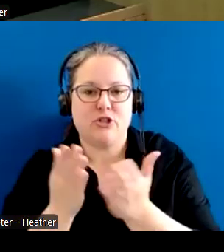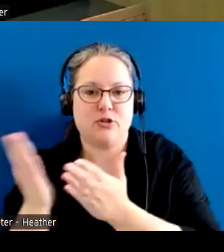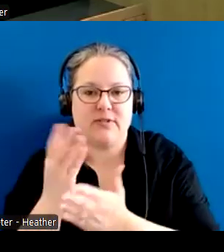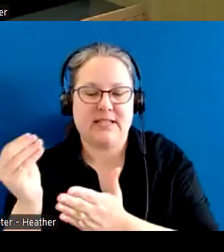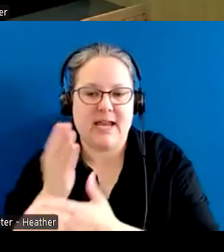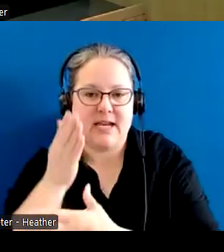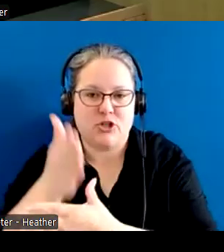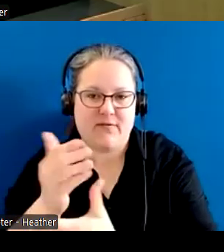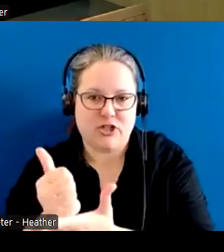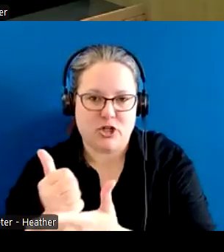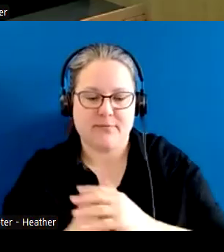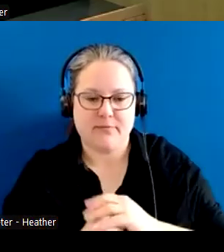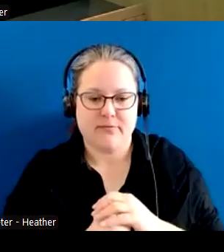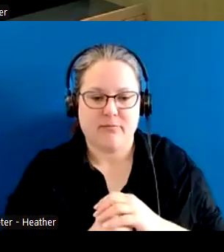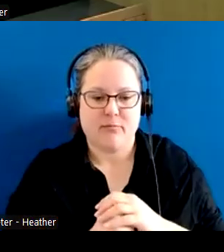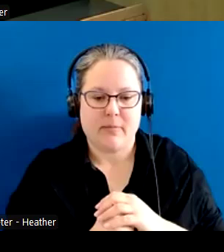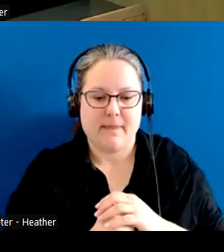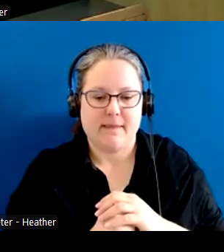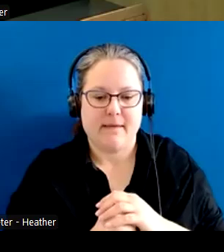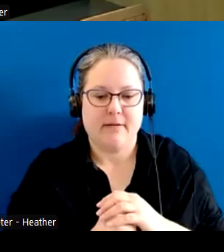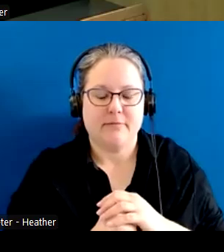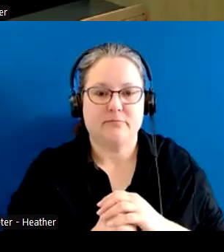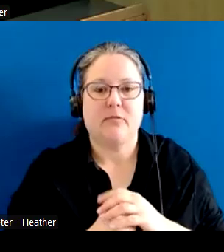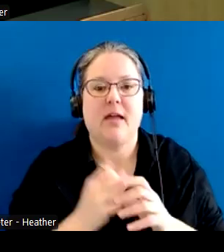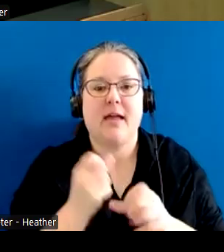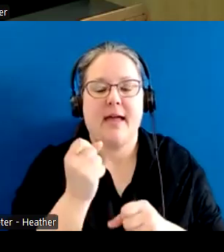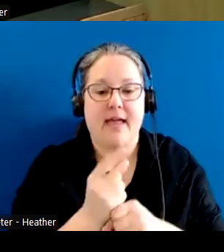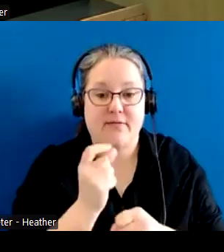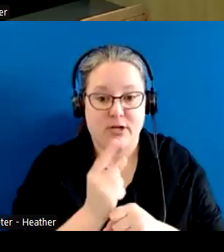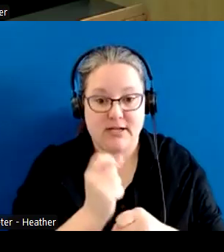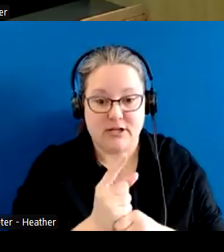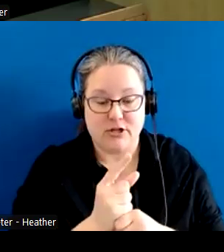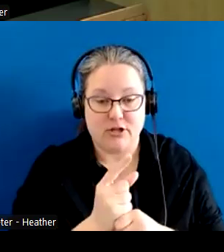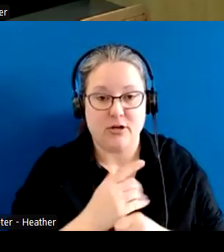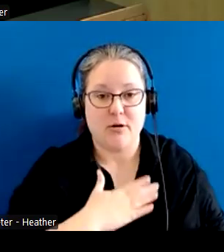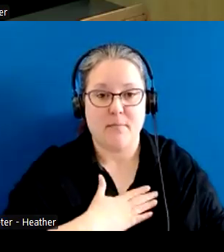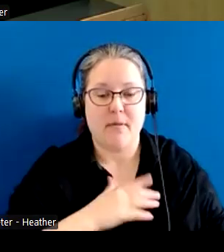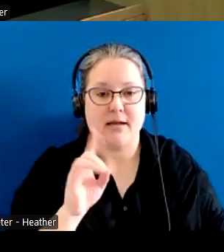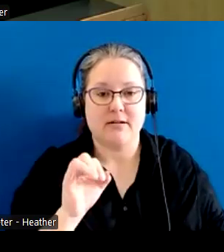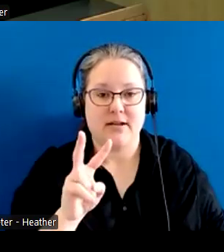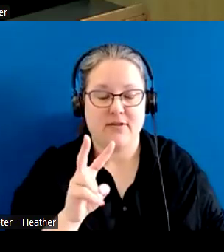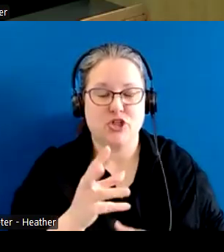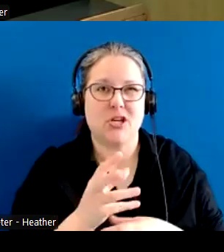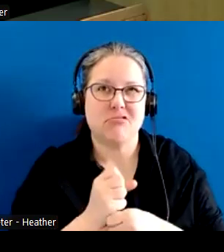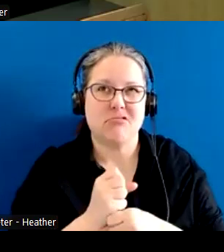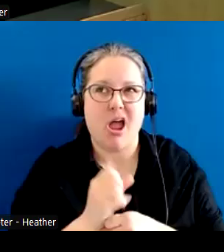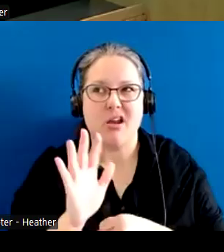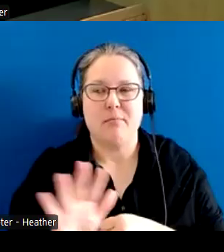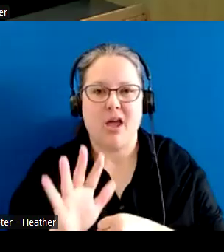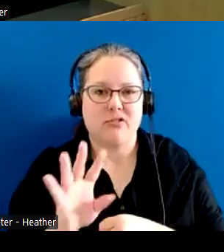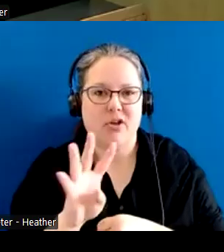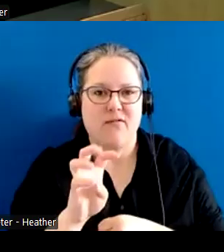interventions and a big takeaway for me was that each year um my division received about 4 to 500